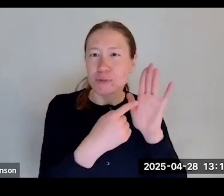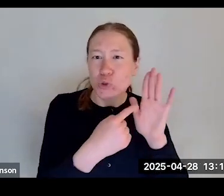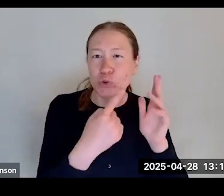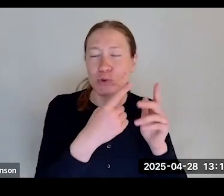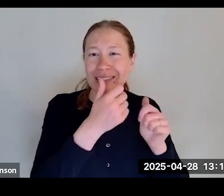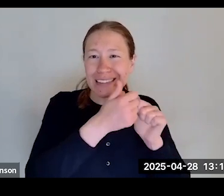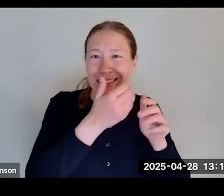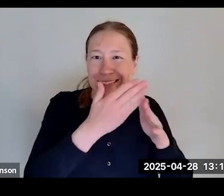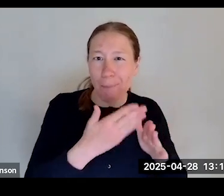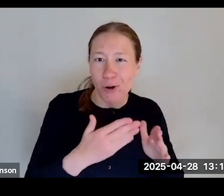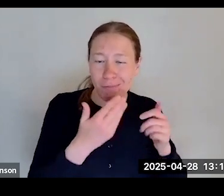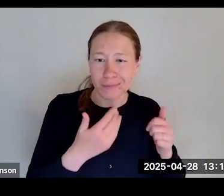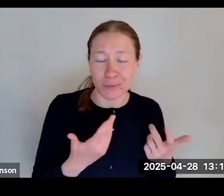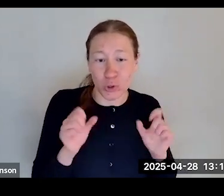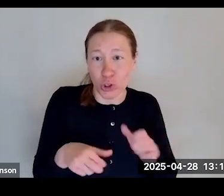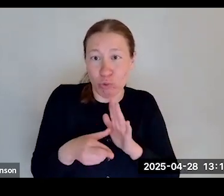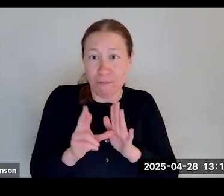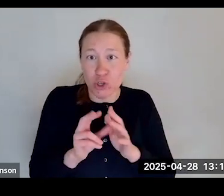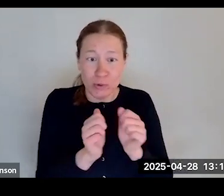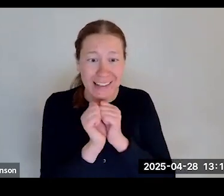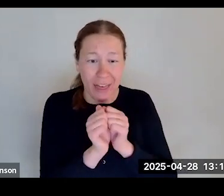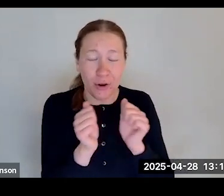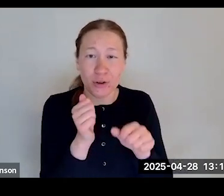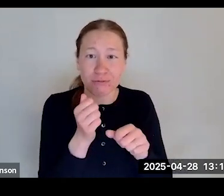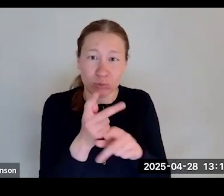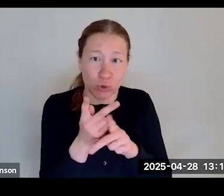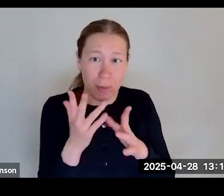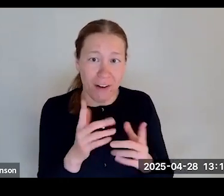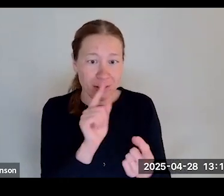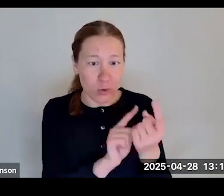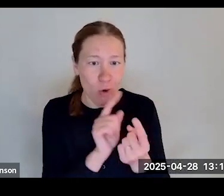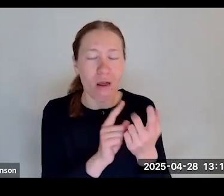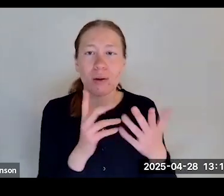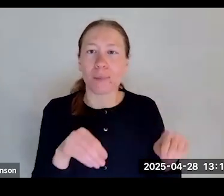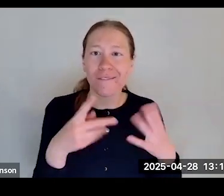They could review this with their supervisor, get some feedback, and do check-in points for that accountability to assist